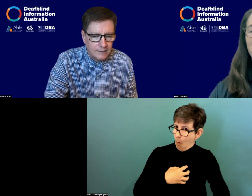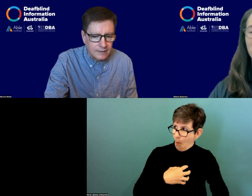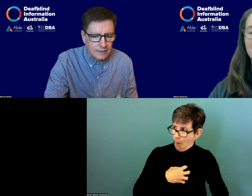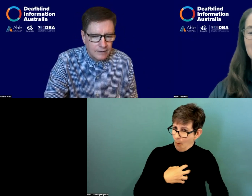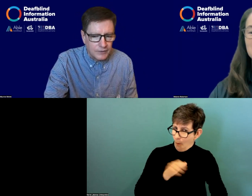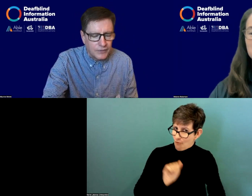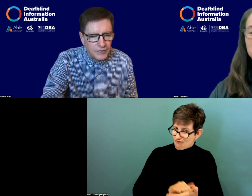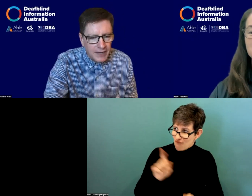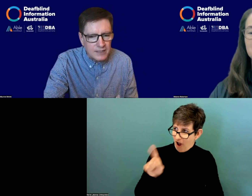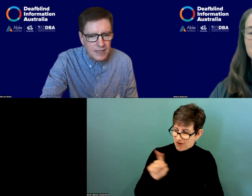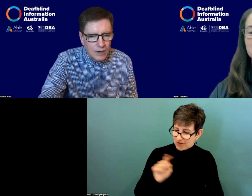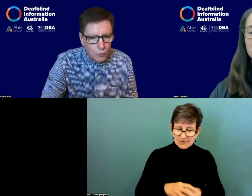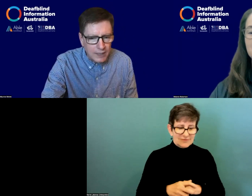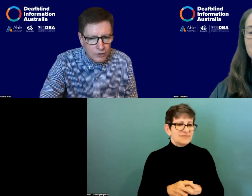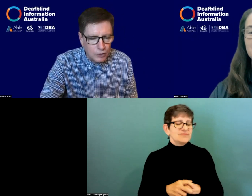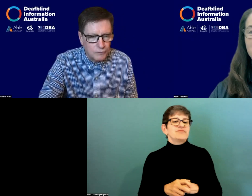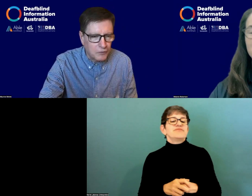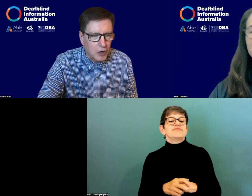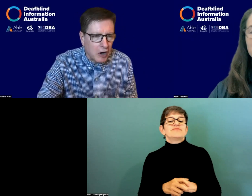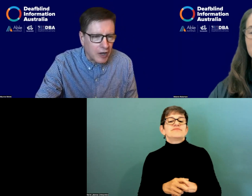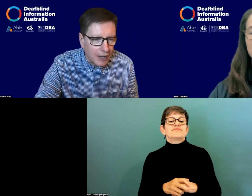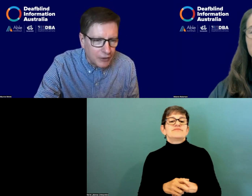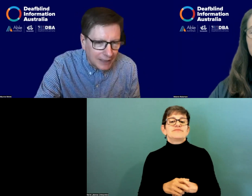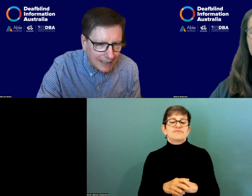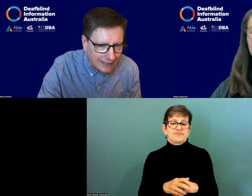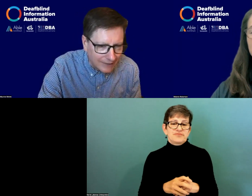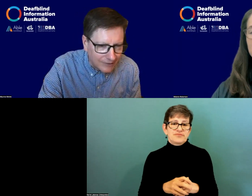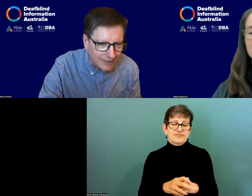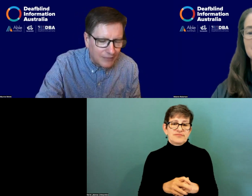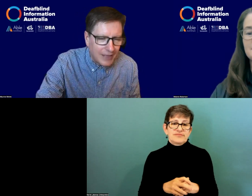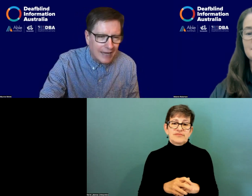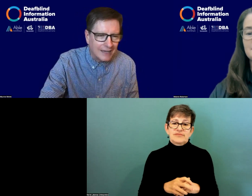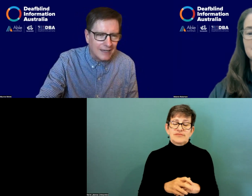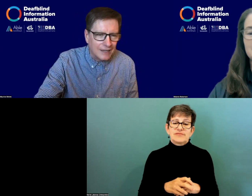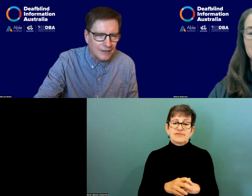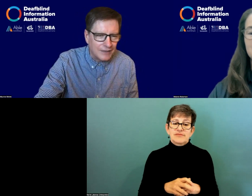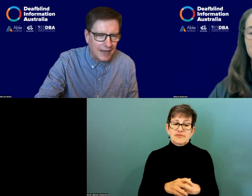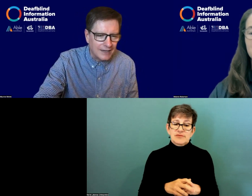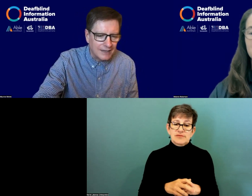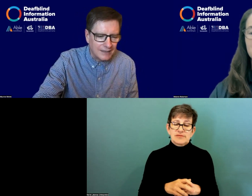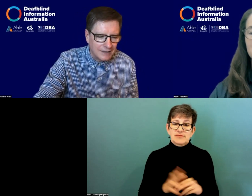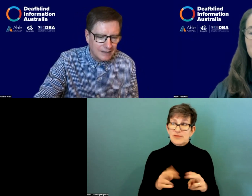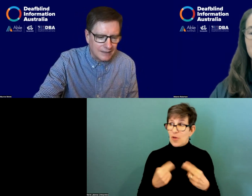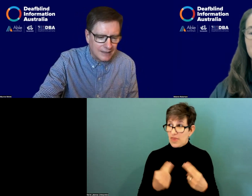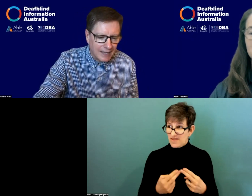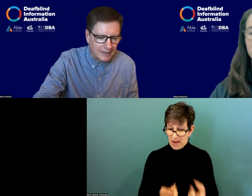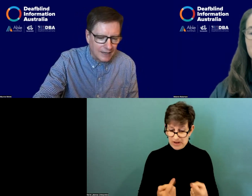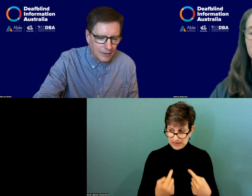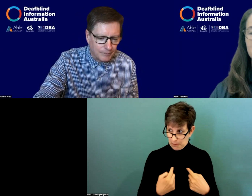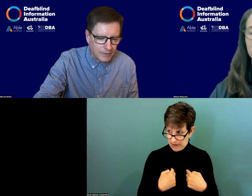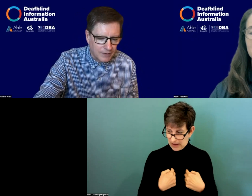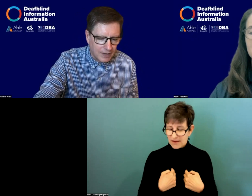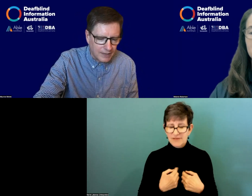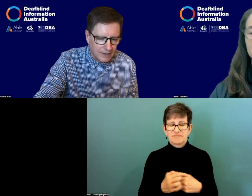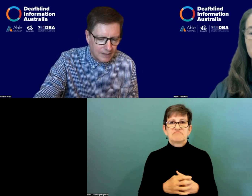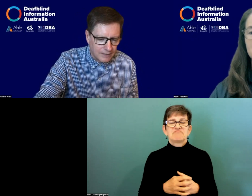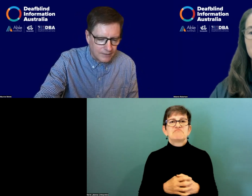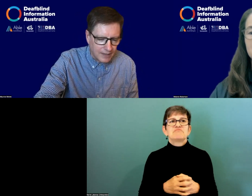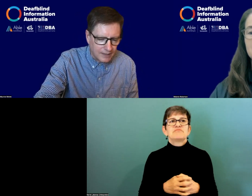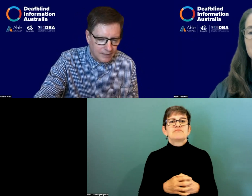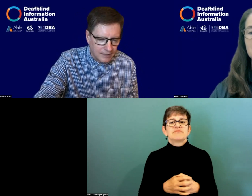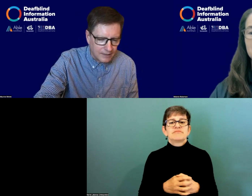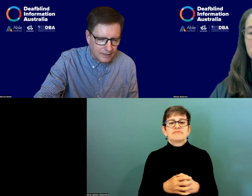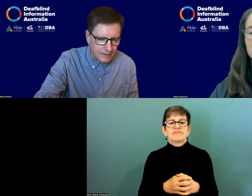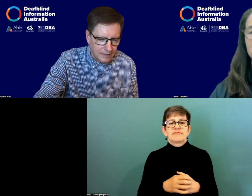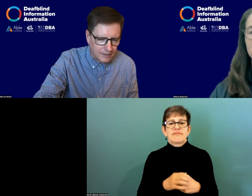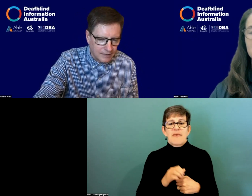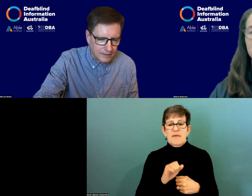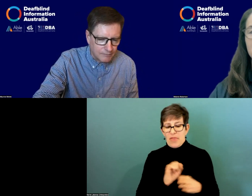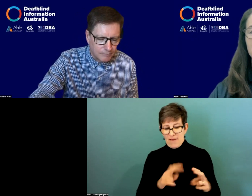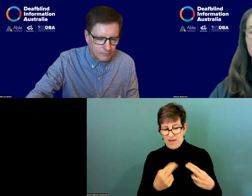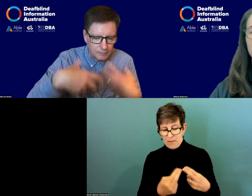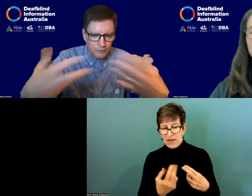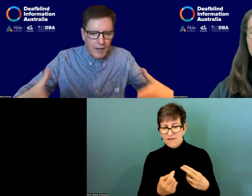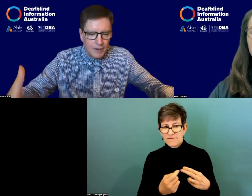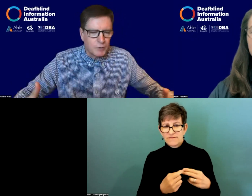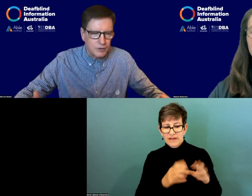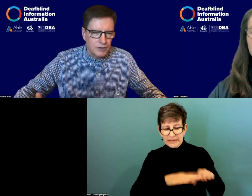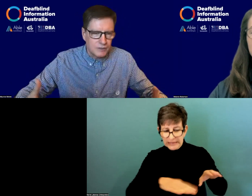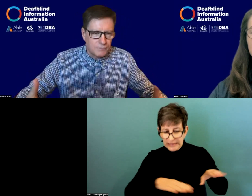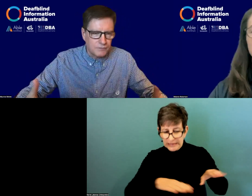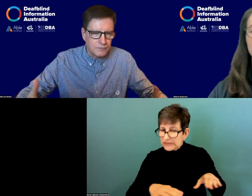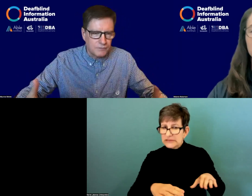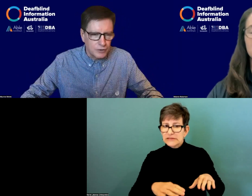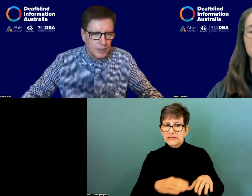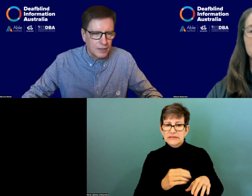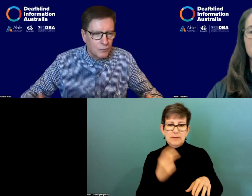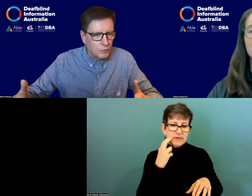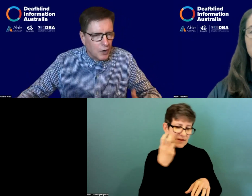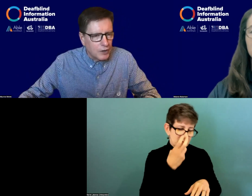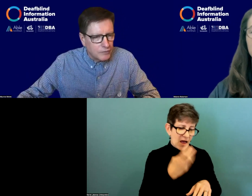And the things that we do for our other kids that provide opportunities for closure our